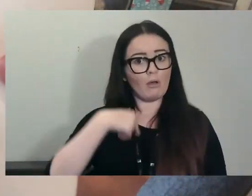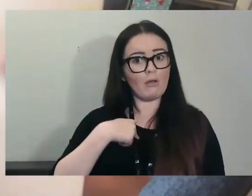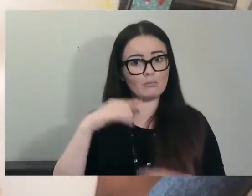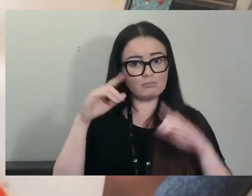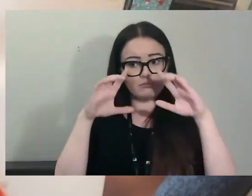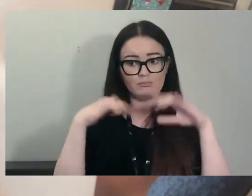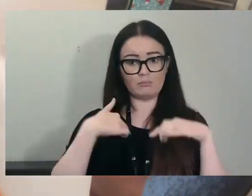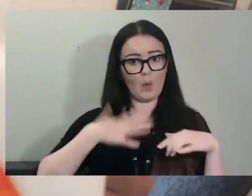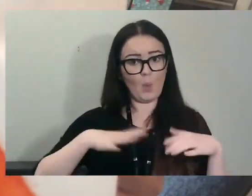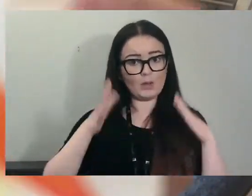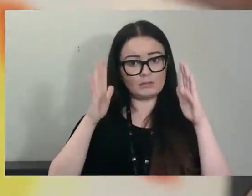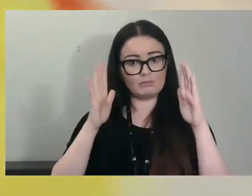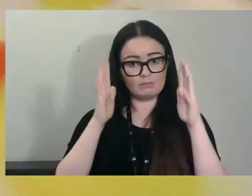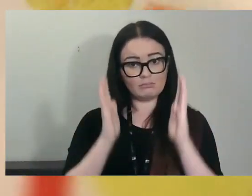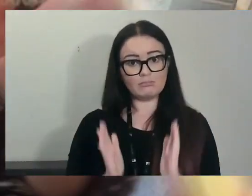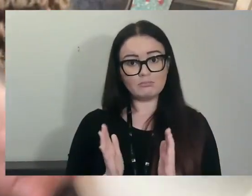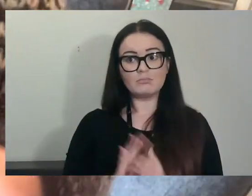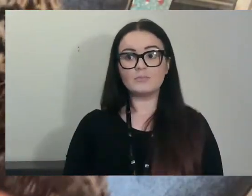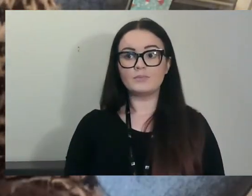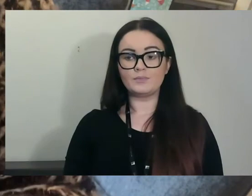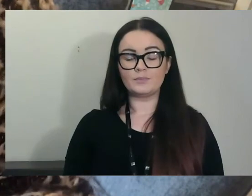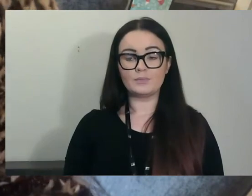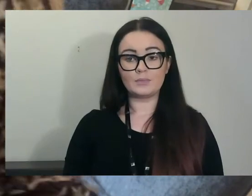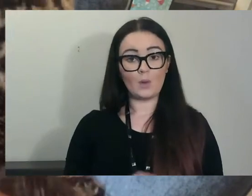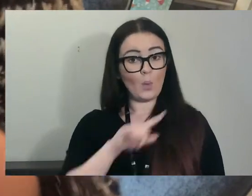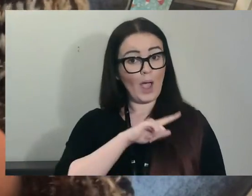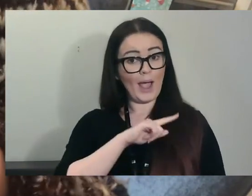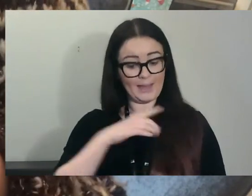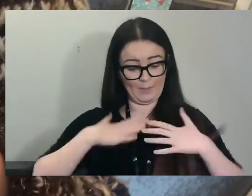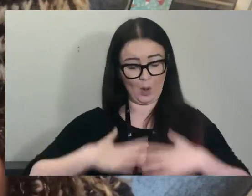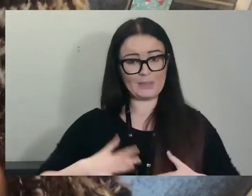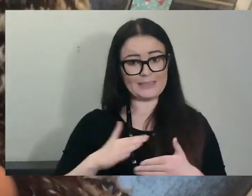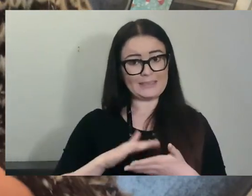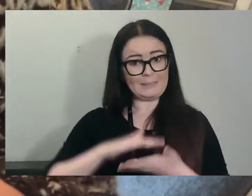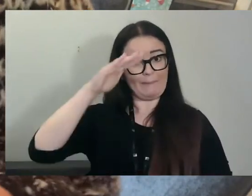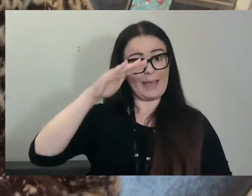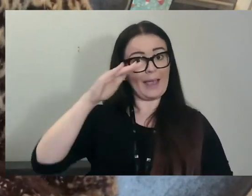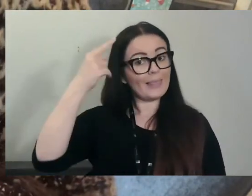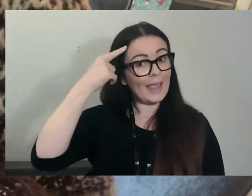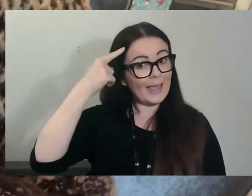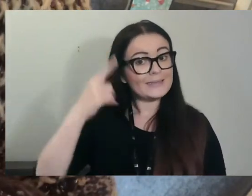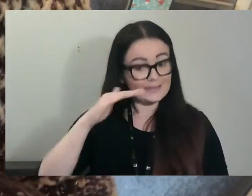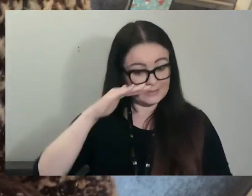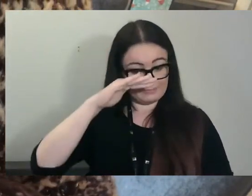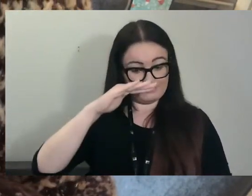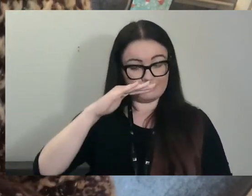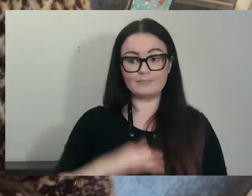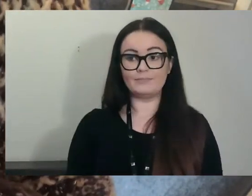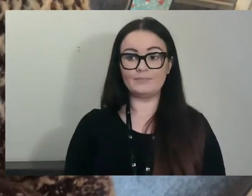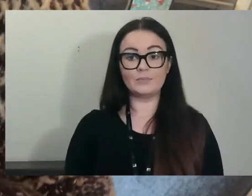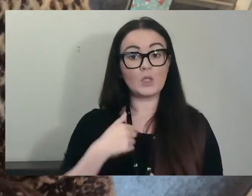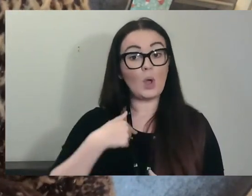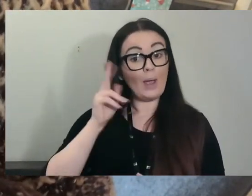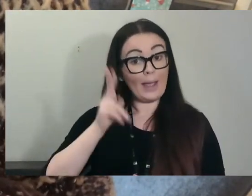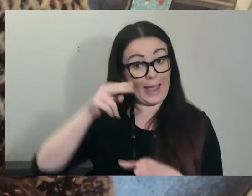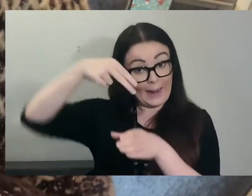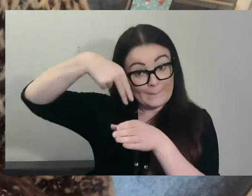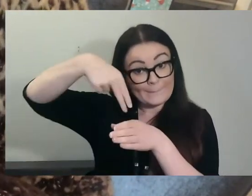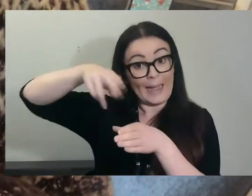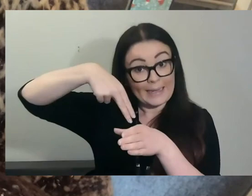a big circle for his body which is bigger than his head so I'm going to use my paintbrush